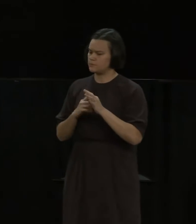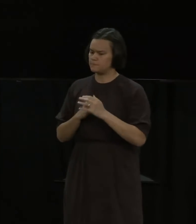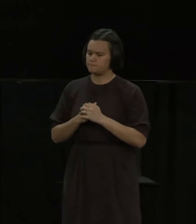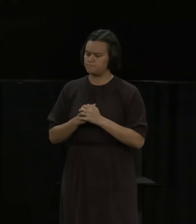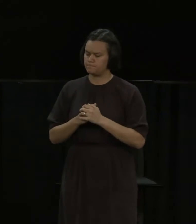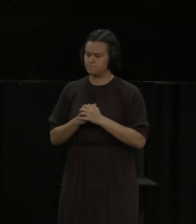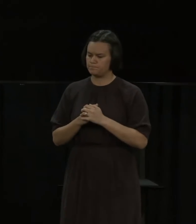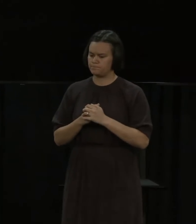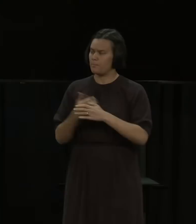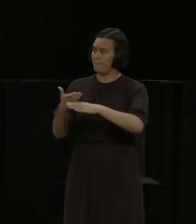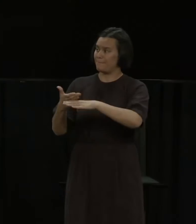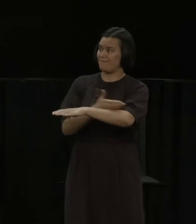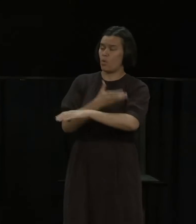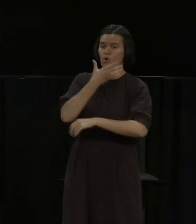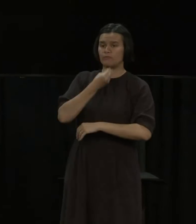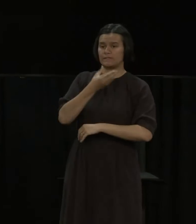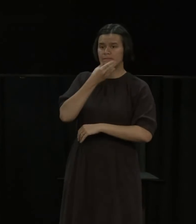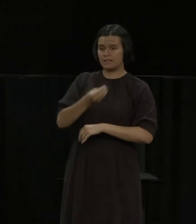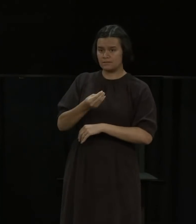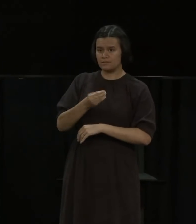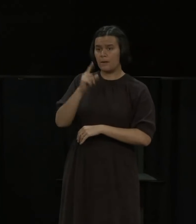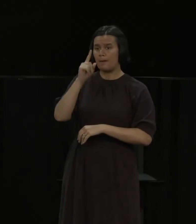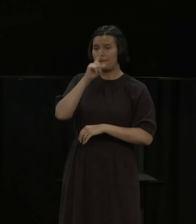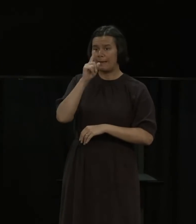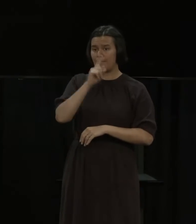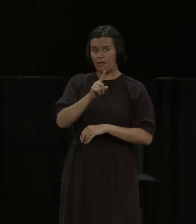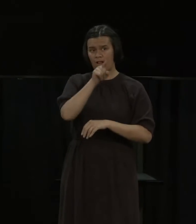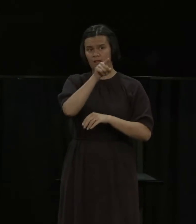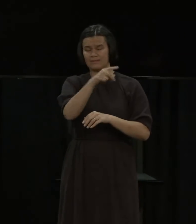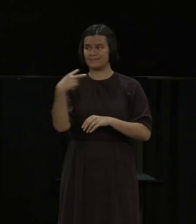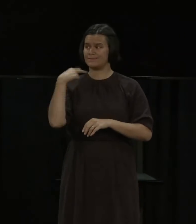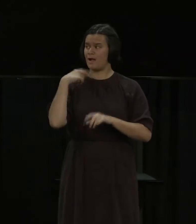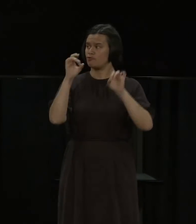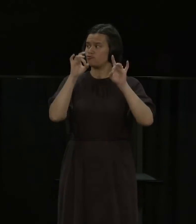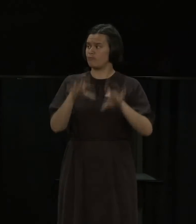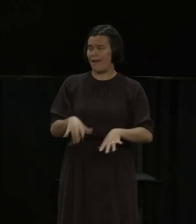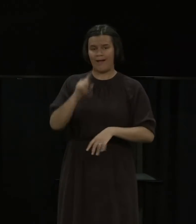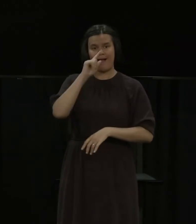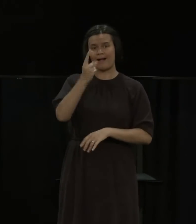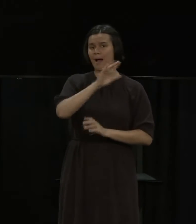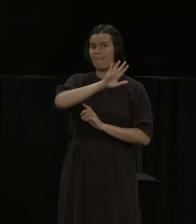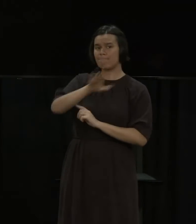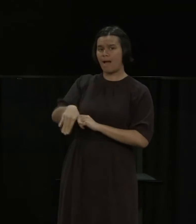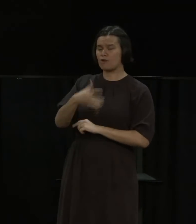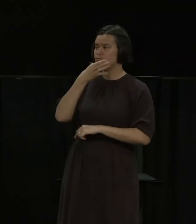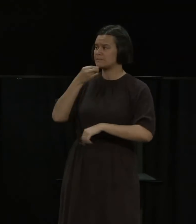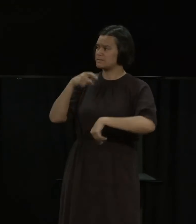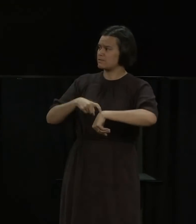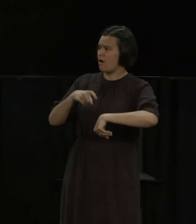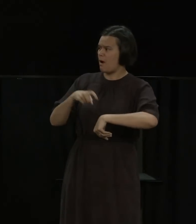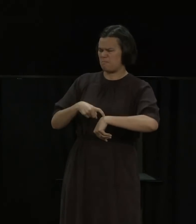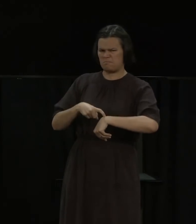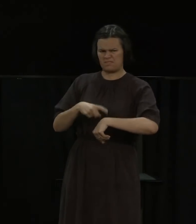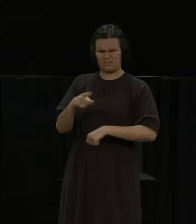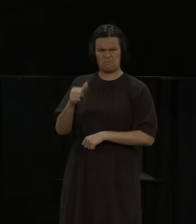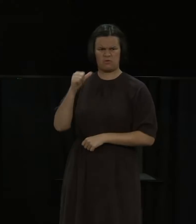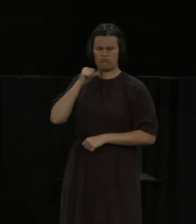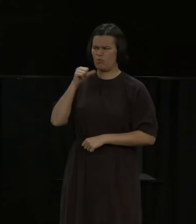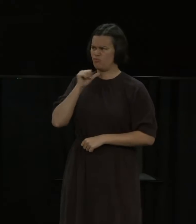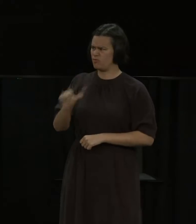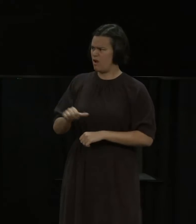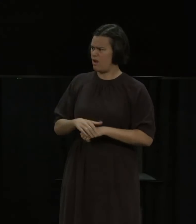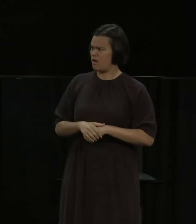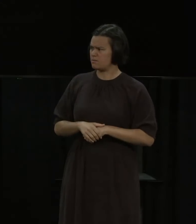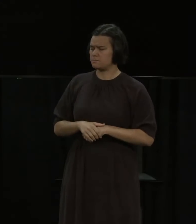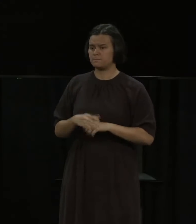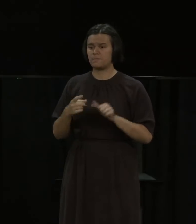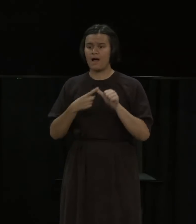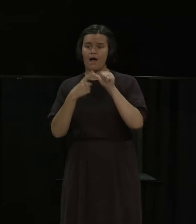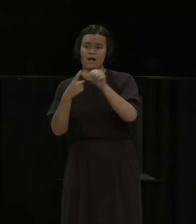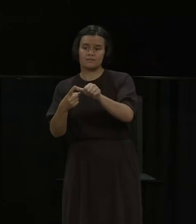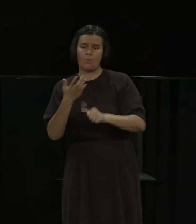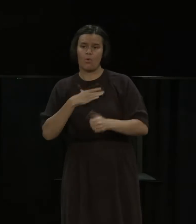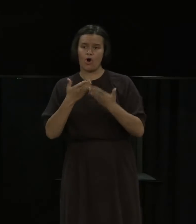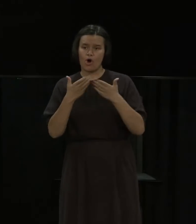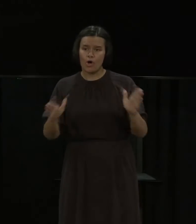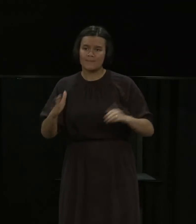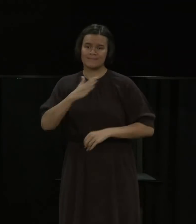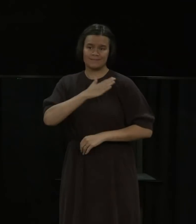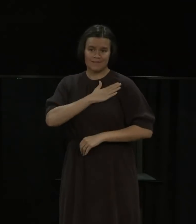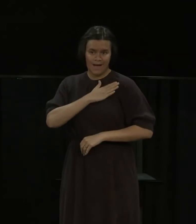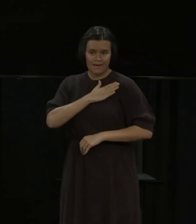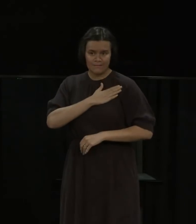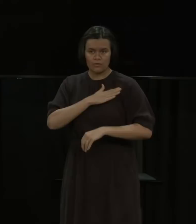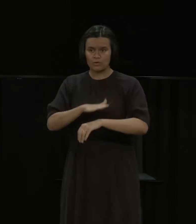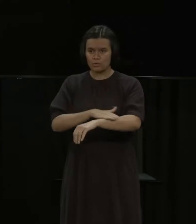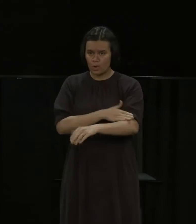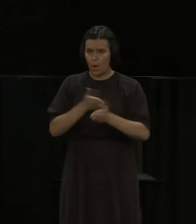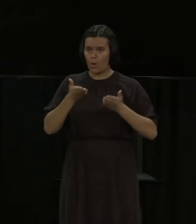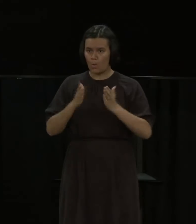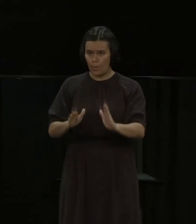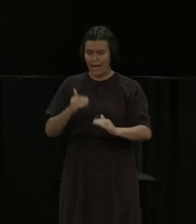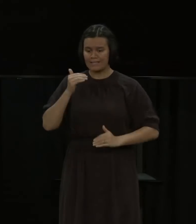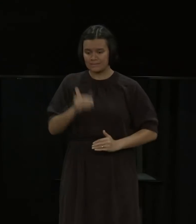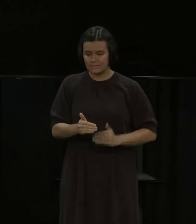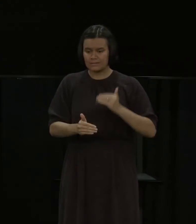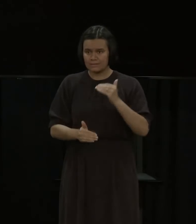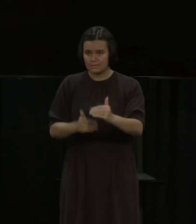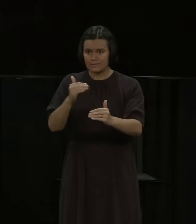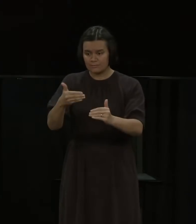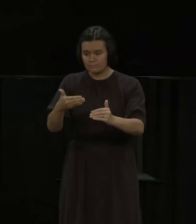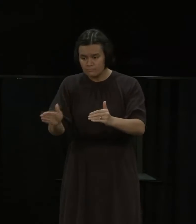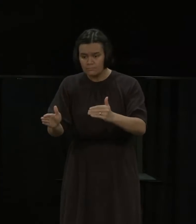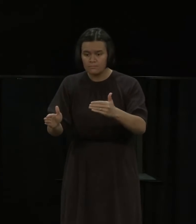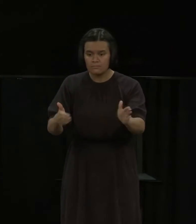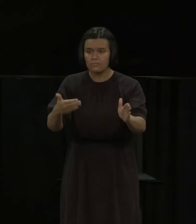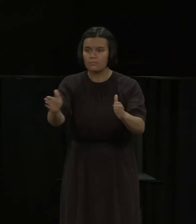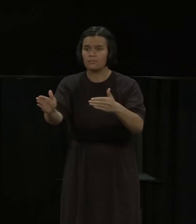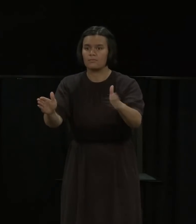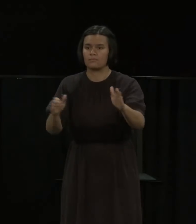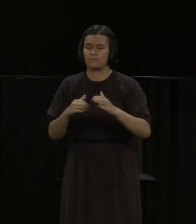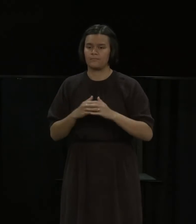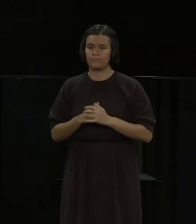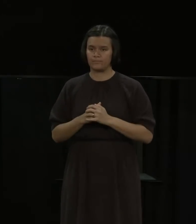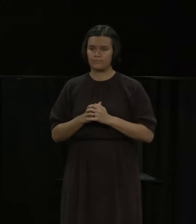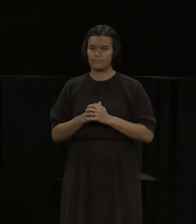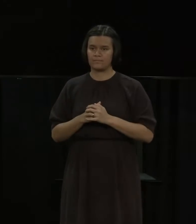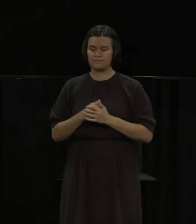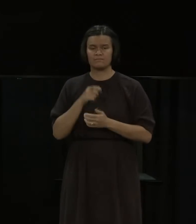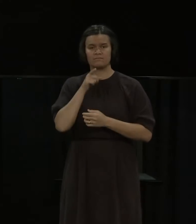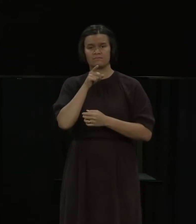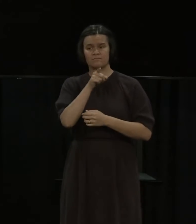these briefings$$JOIN.